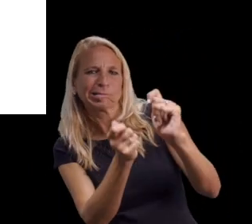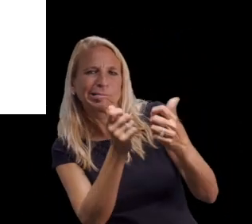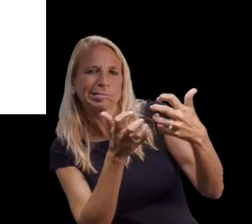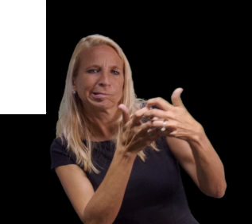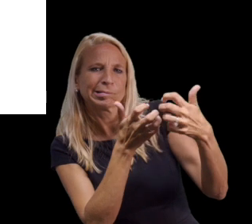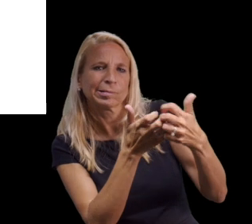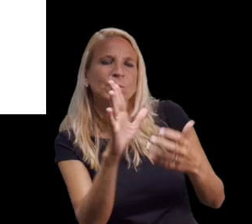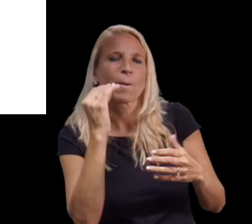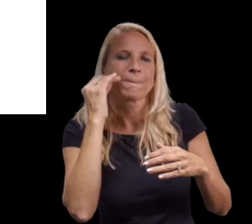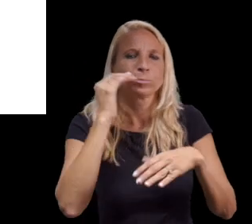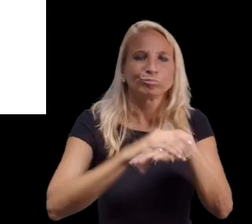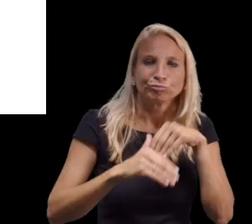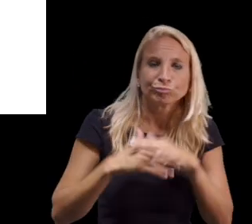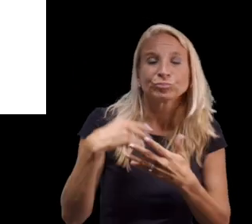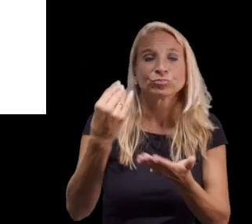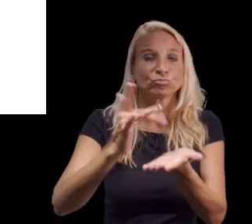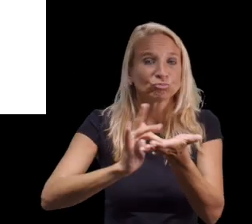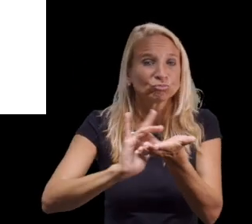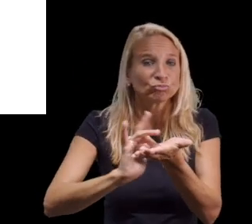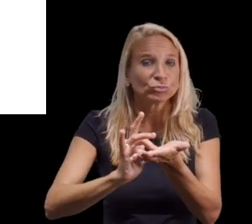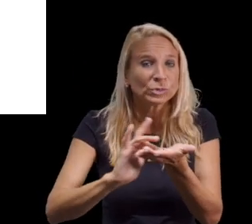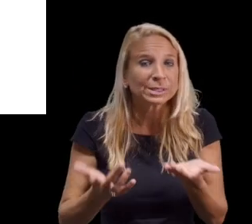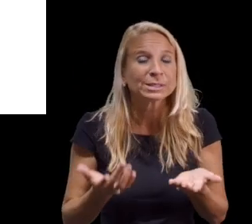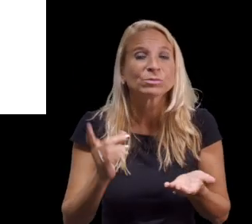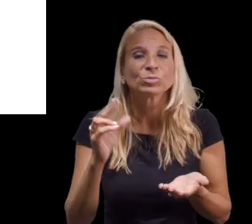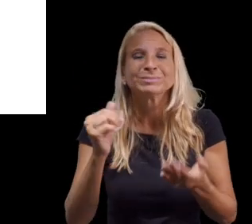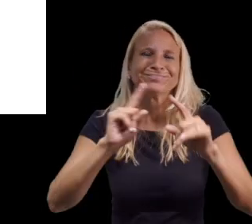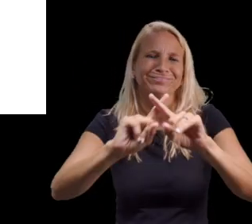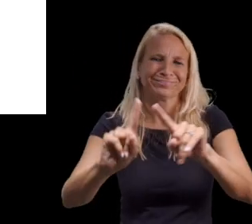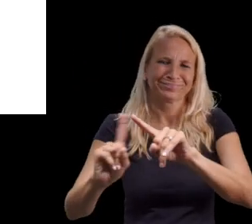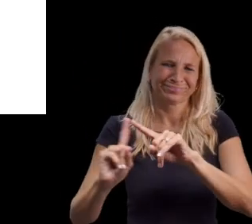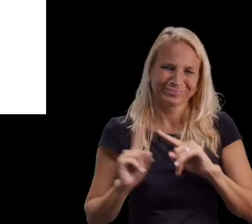nursing, prescription drugs, and others.